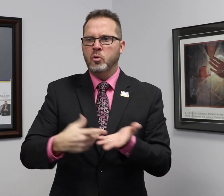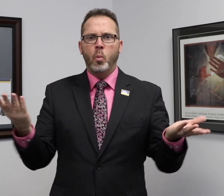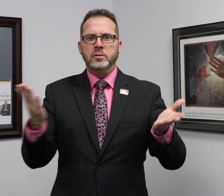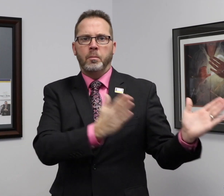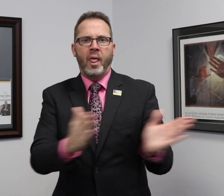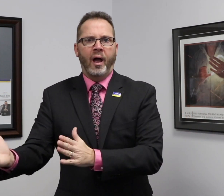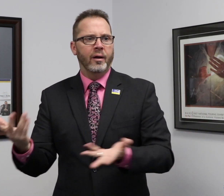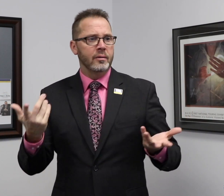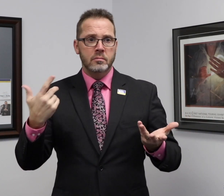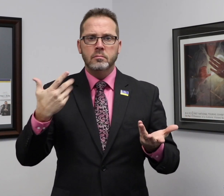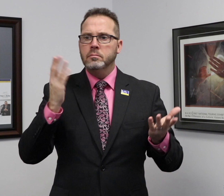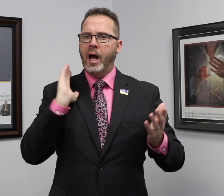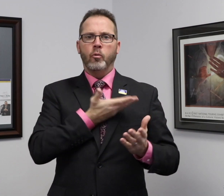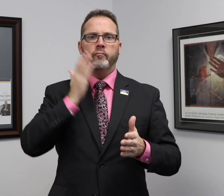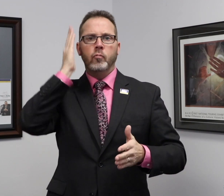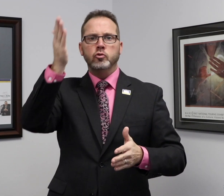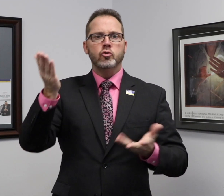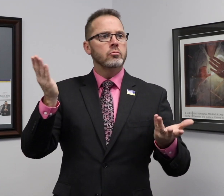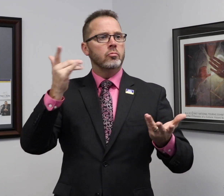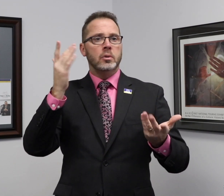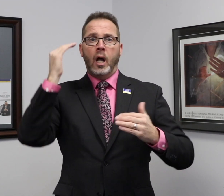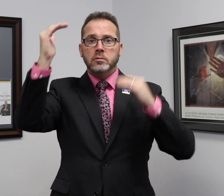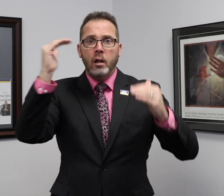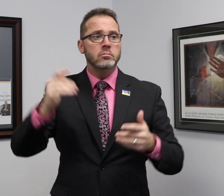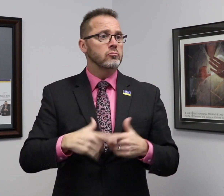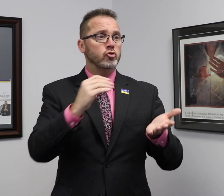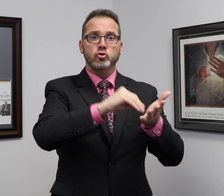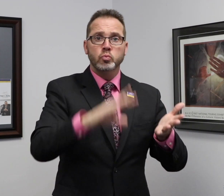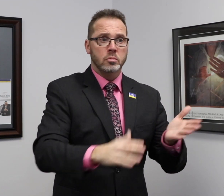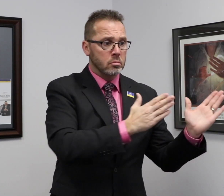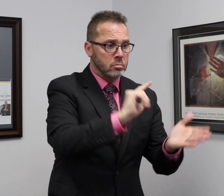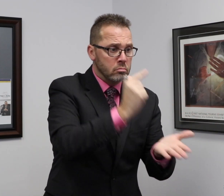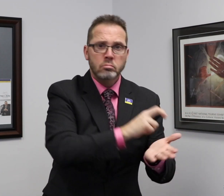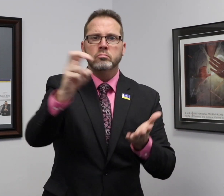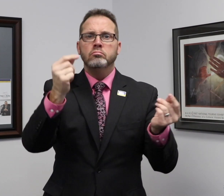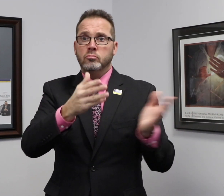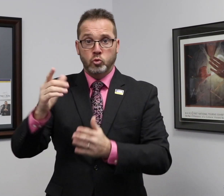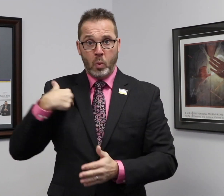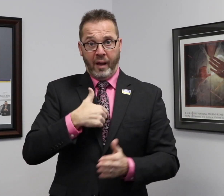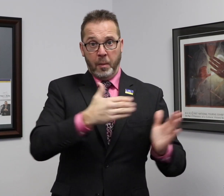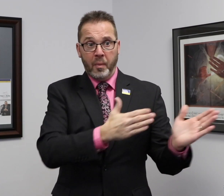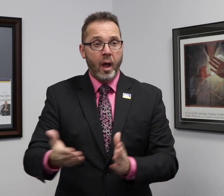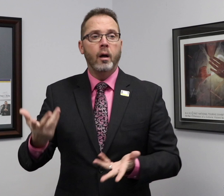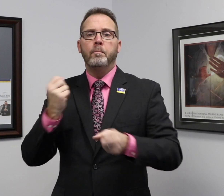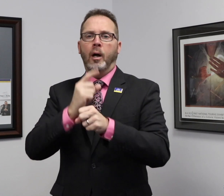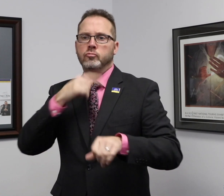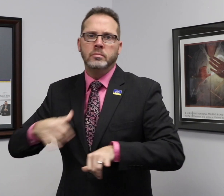services. Often the plans for our students are focused on them as adults at the end of their career as a high school student and it is a very brief